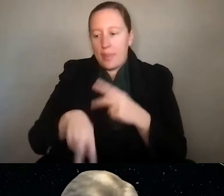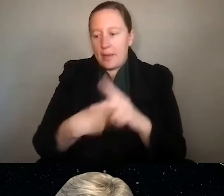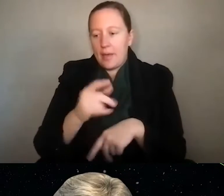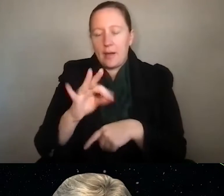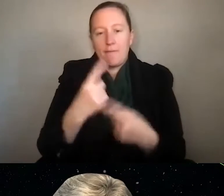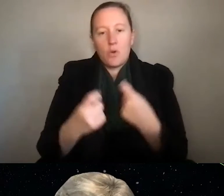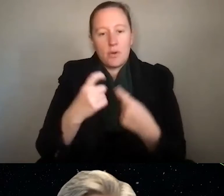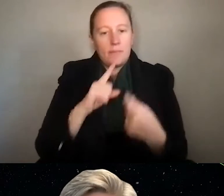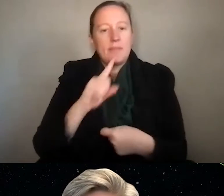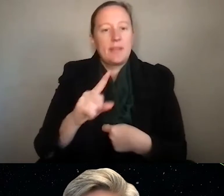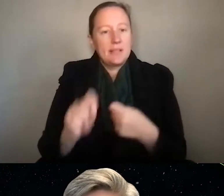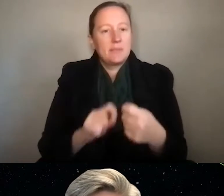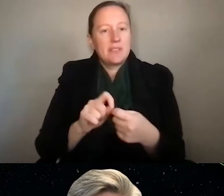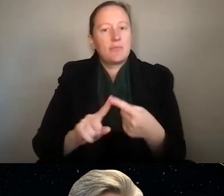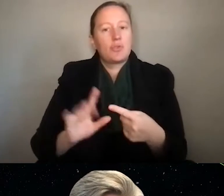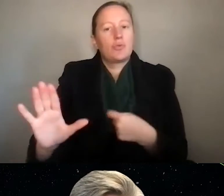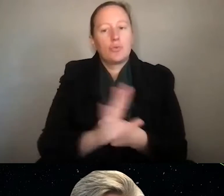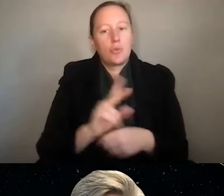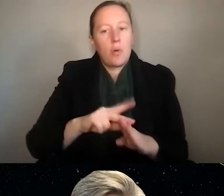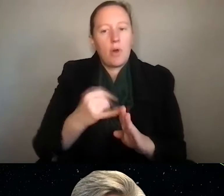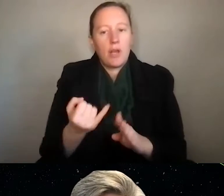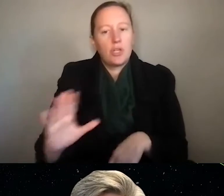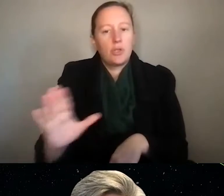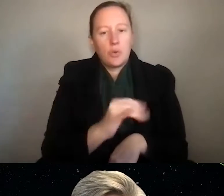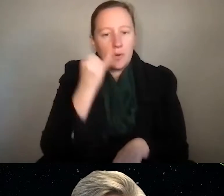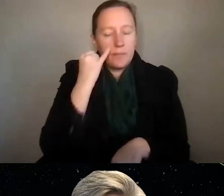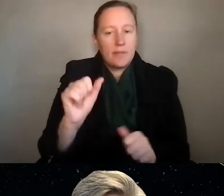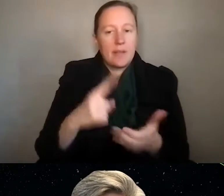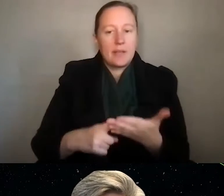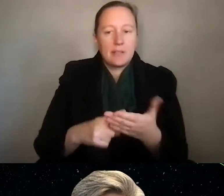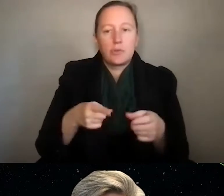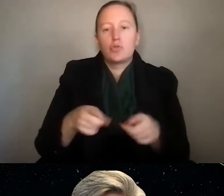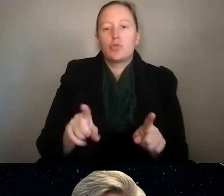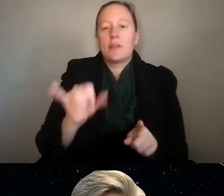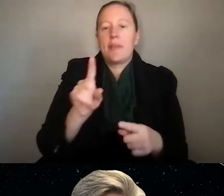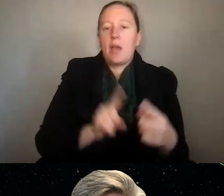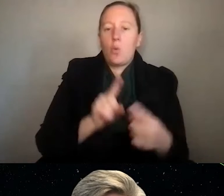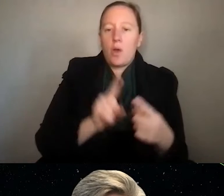particular to your project and to your idea, it can be discussed in those meetings one to one that all